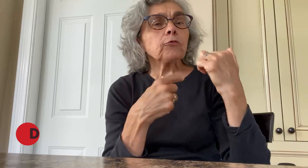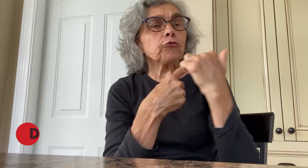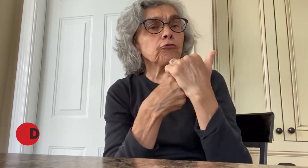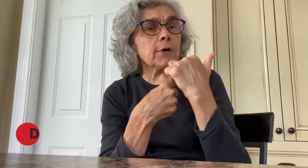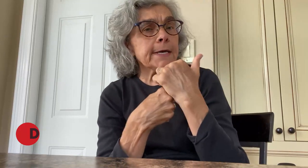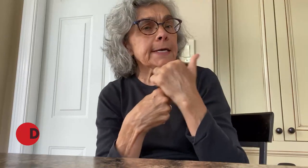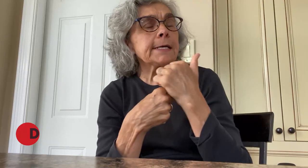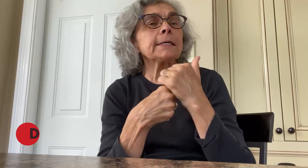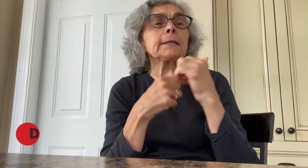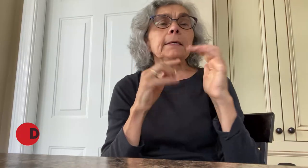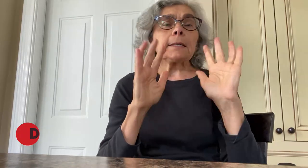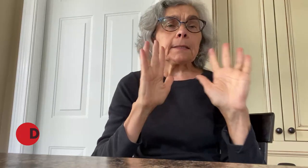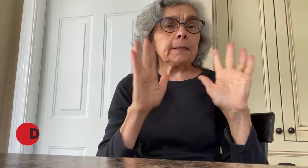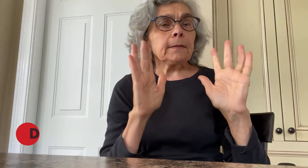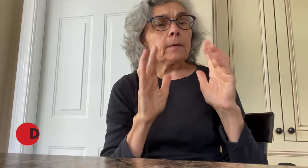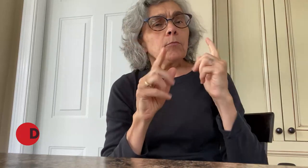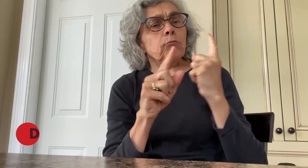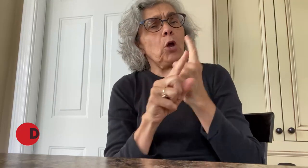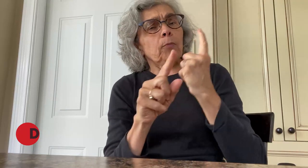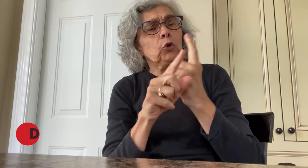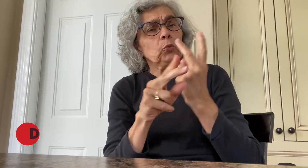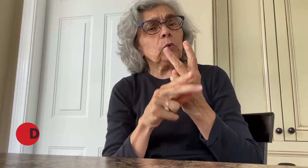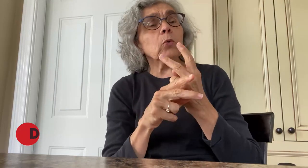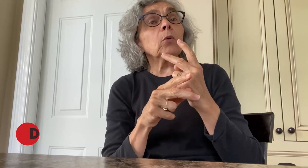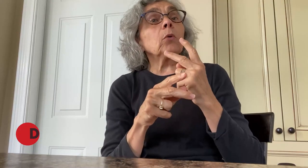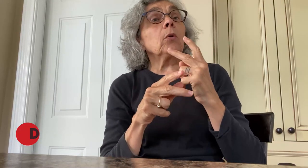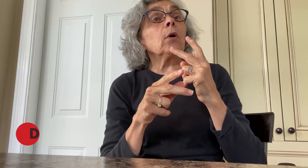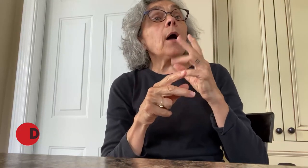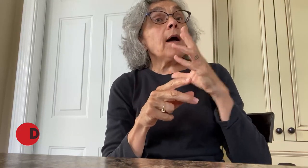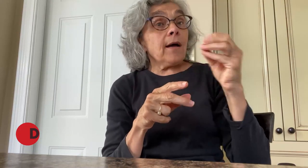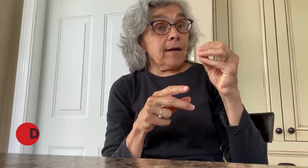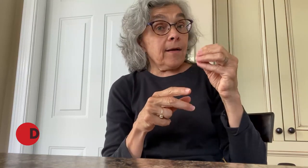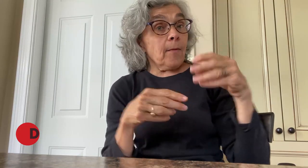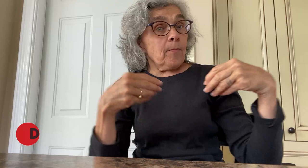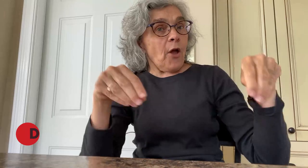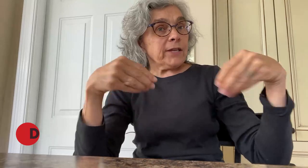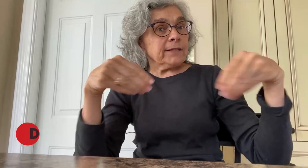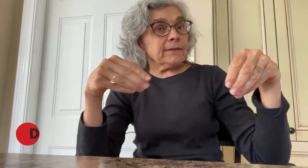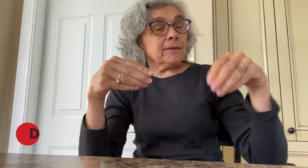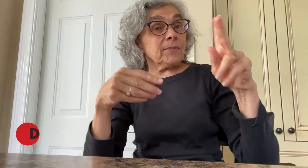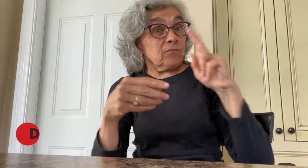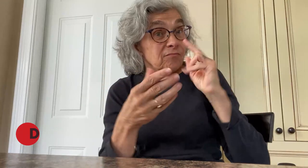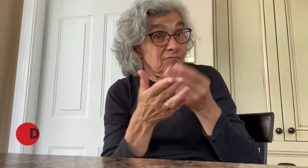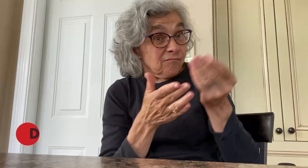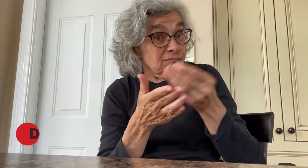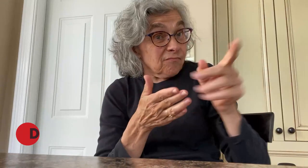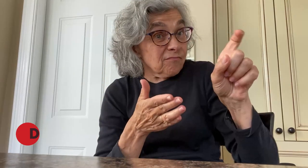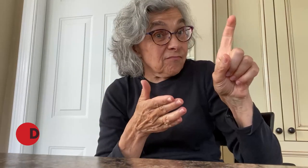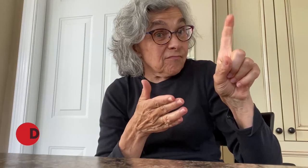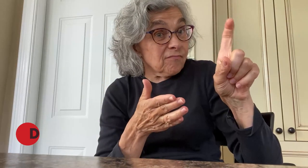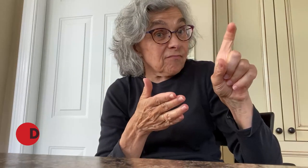training on appropriate usage and marketing to appeal to customers.